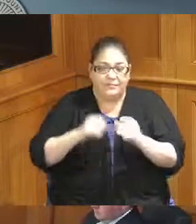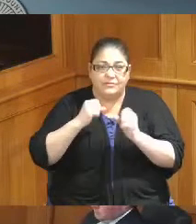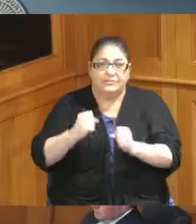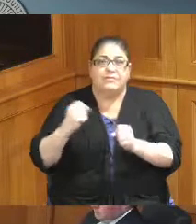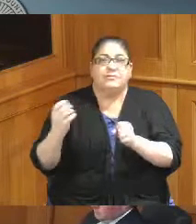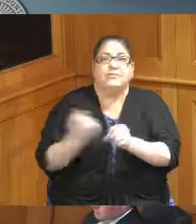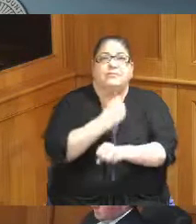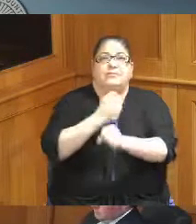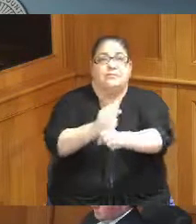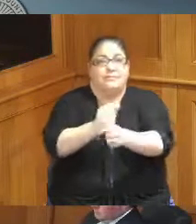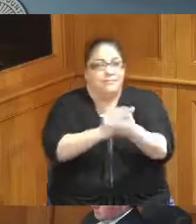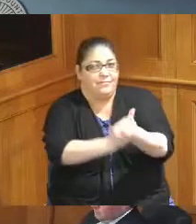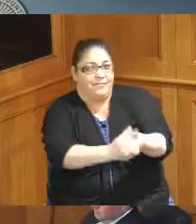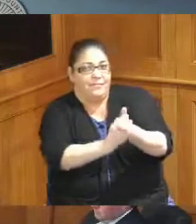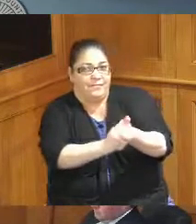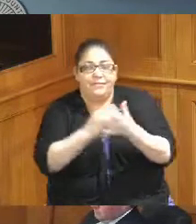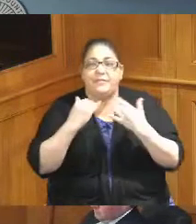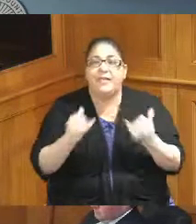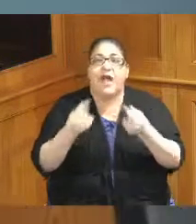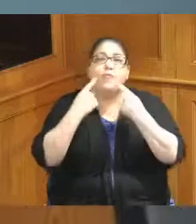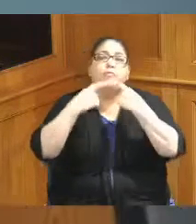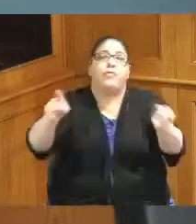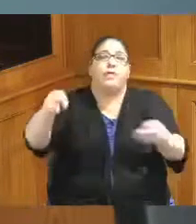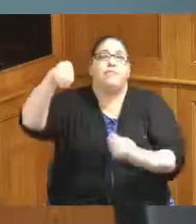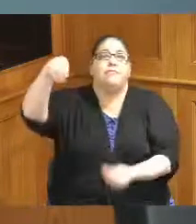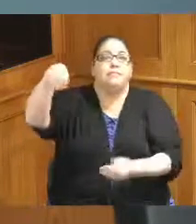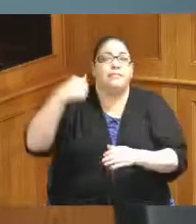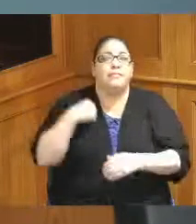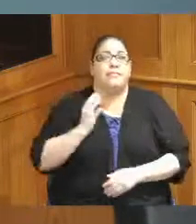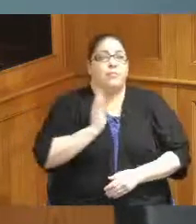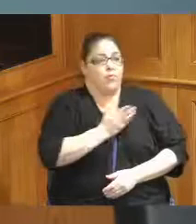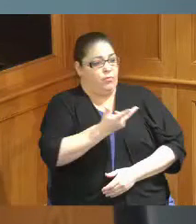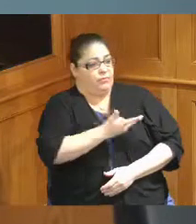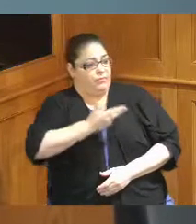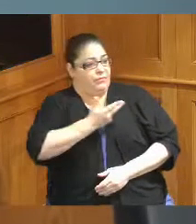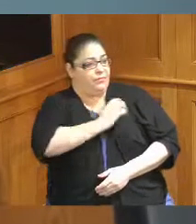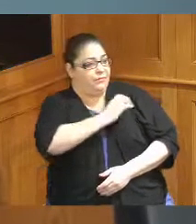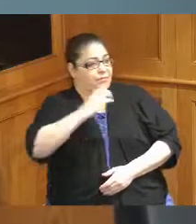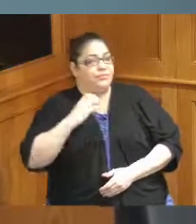season now therefore be a Proclaim that the Board of Commissioners hereby congratulate